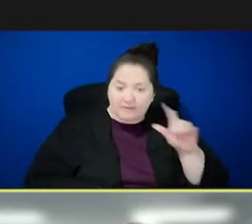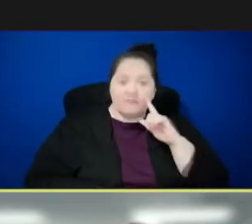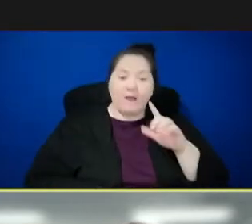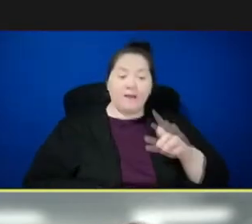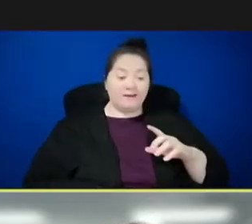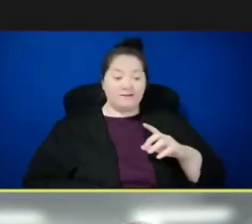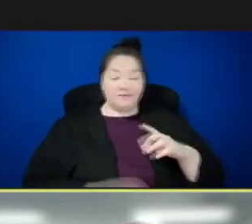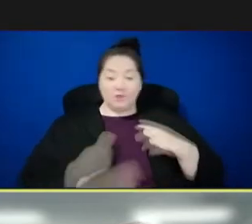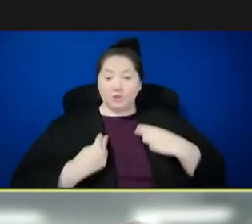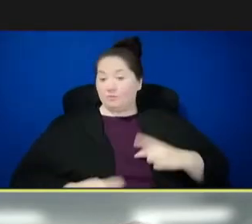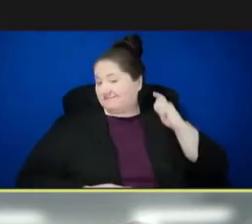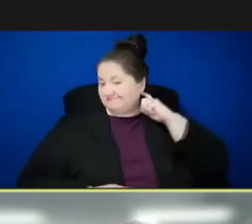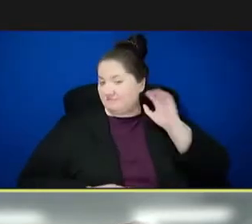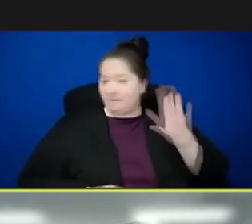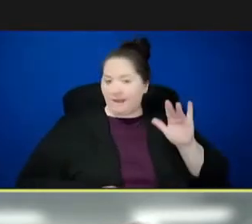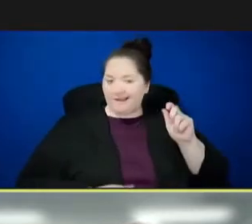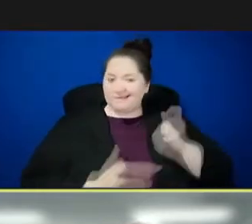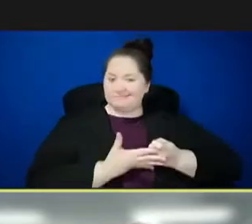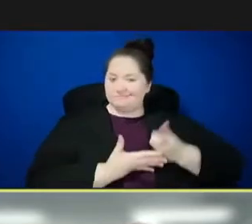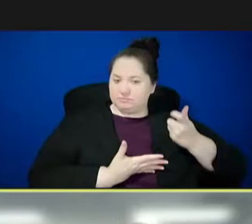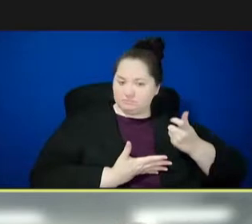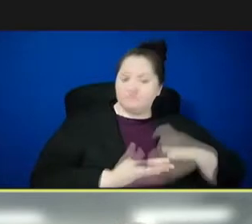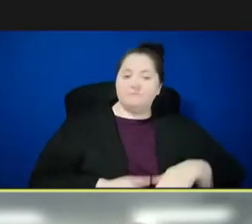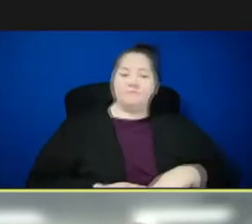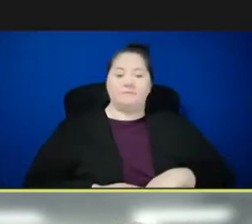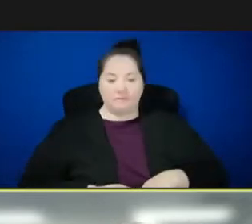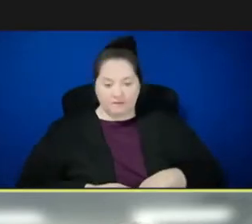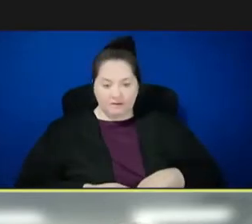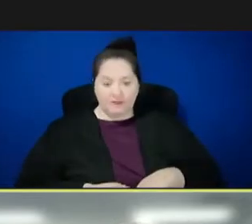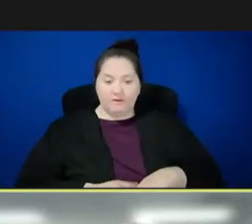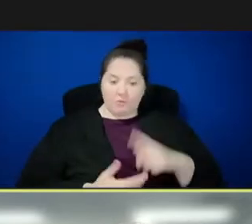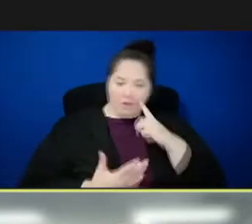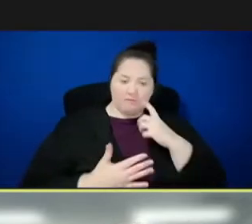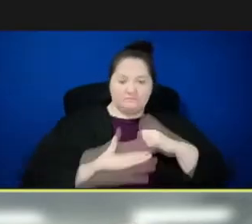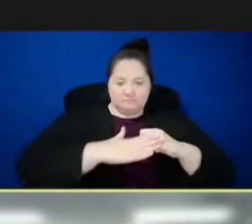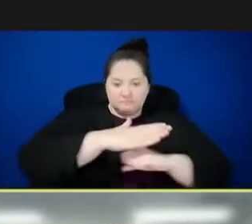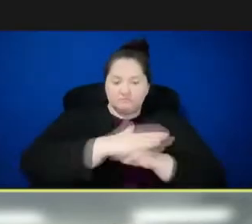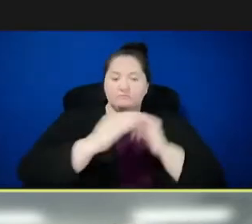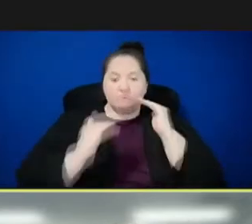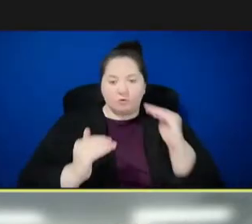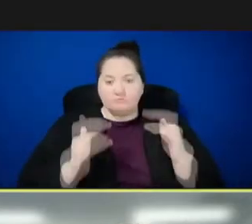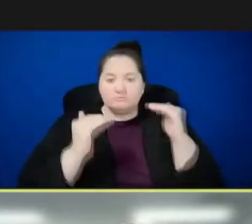precision vaccines. In this session, we'll hear from Greg Singleton from the U.S. Department of